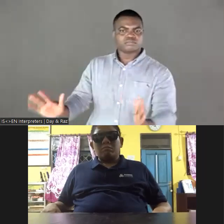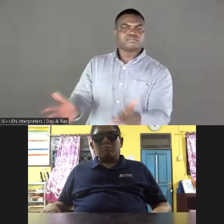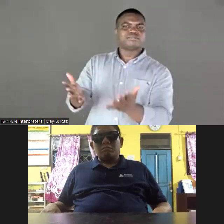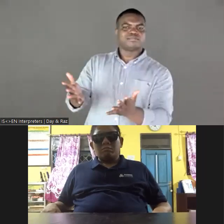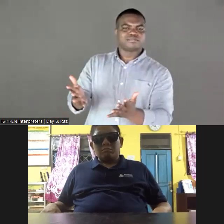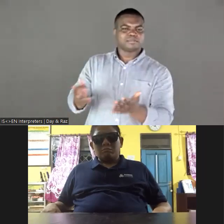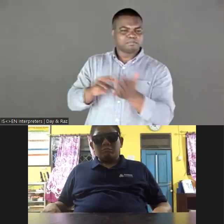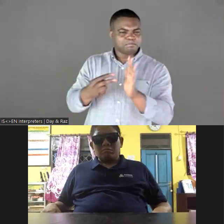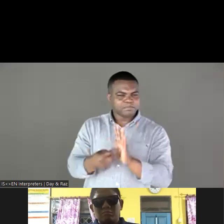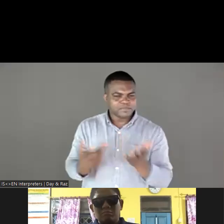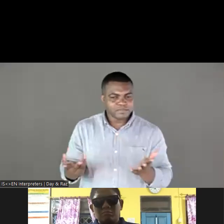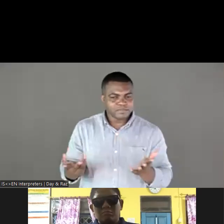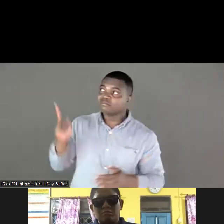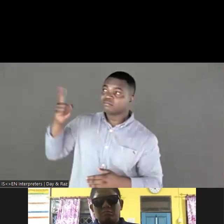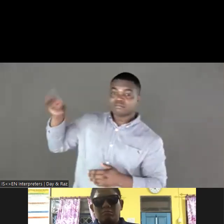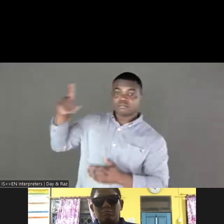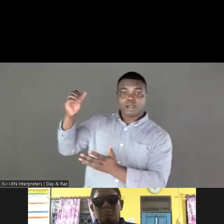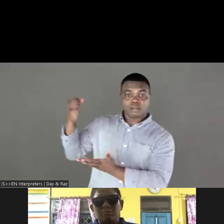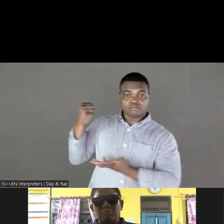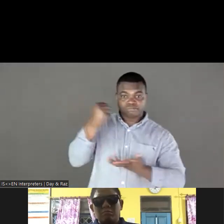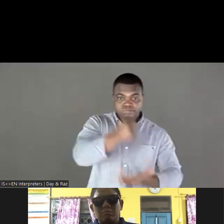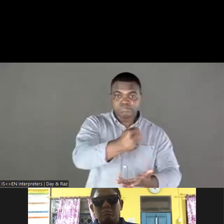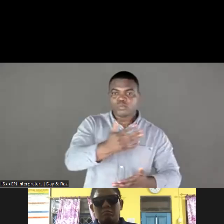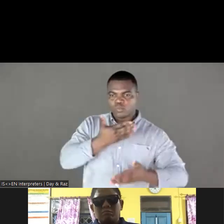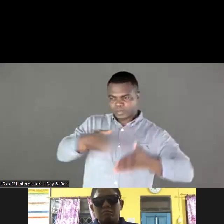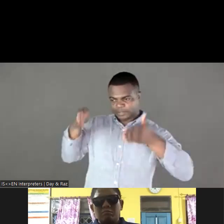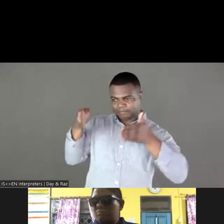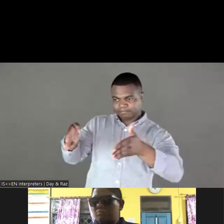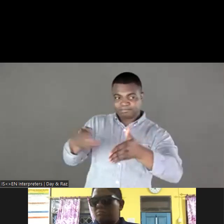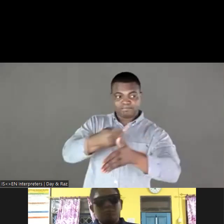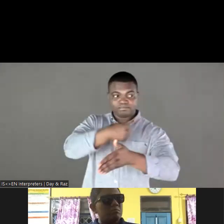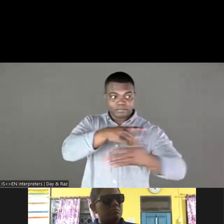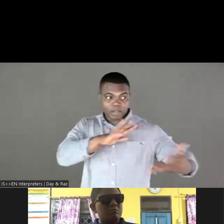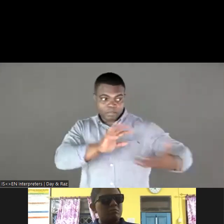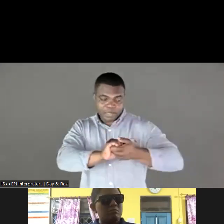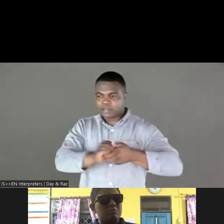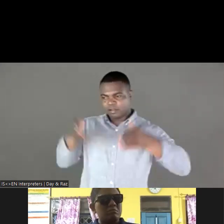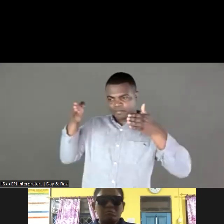OPDs from the very beginning to ensure that the participation is done in a meaningful manner to